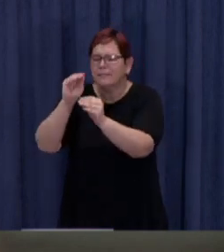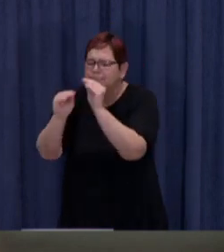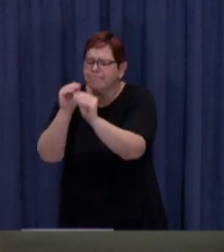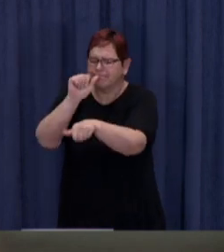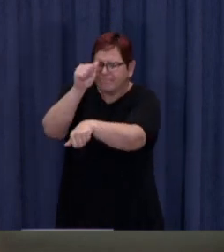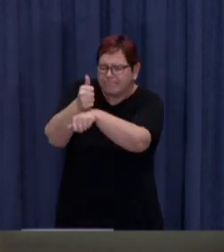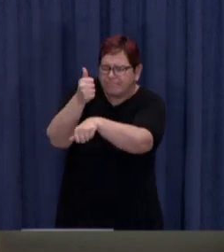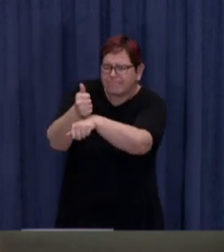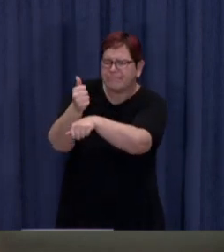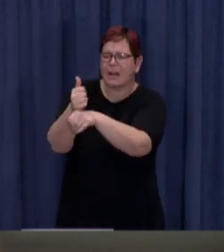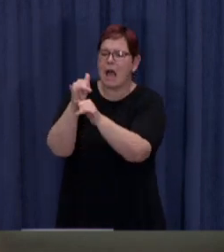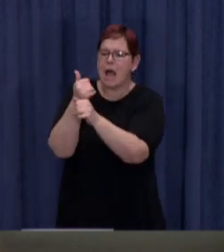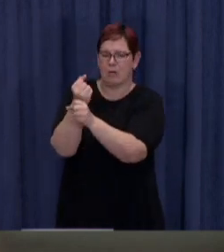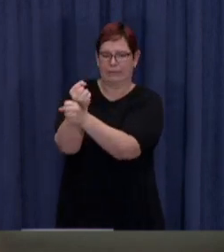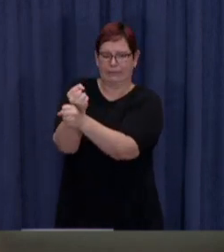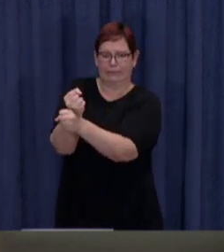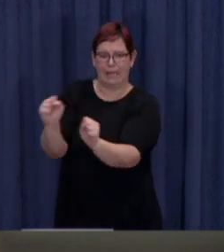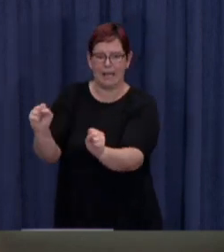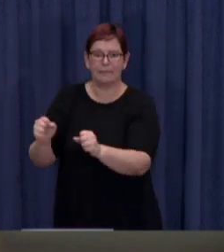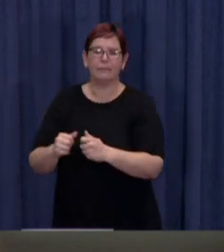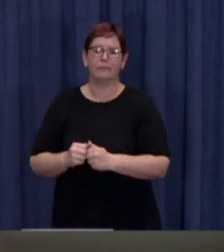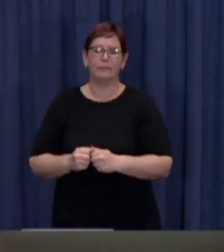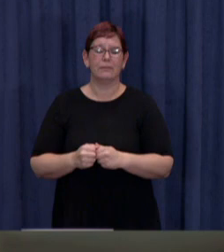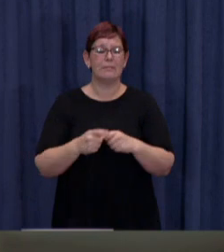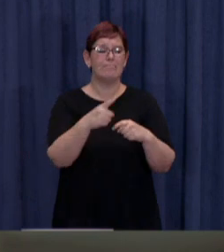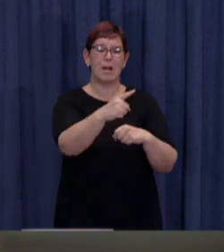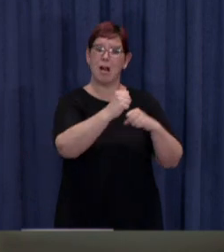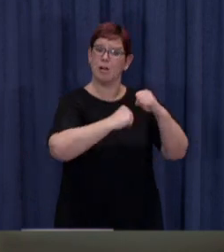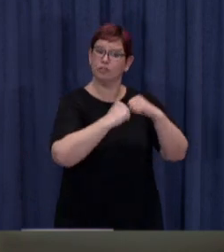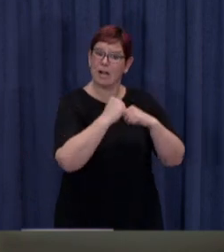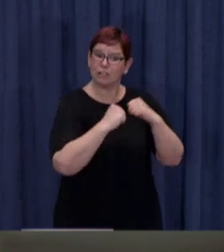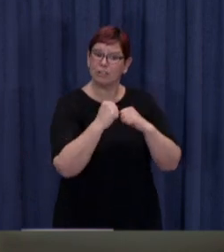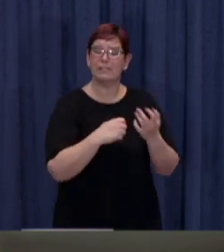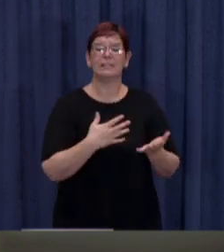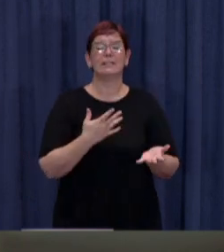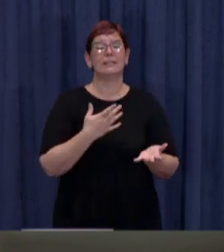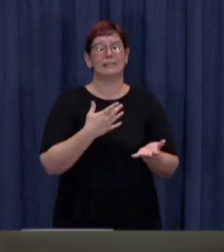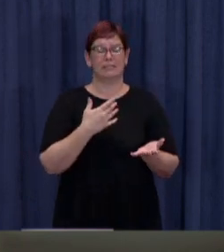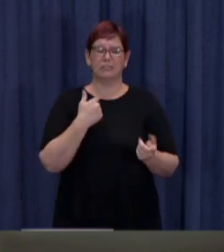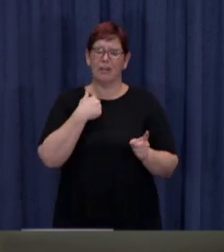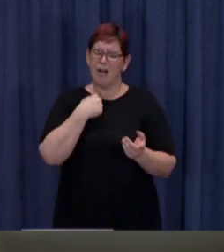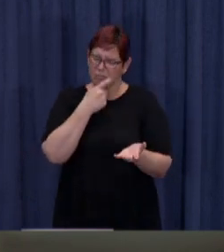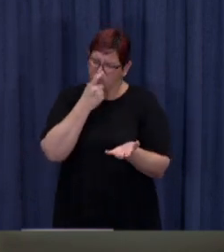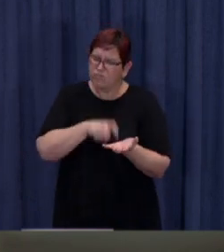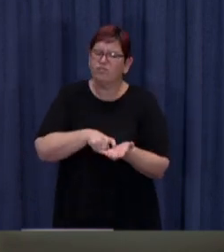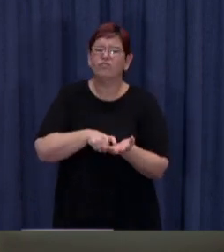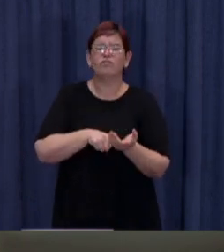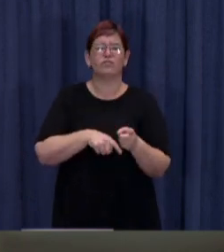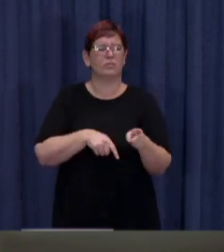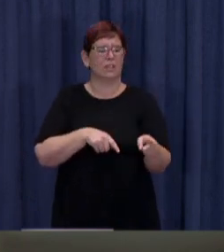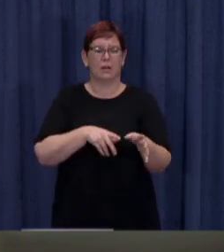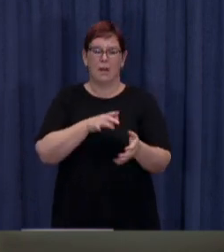industry they acknowledged that some of the work that gets done on their sites it is impossible to do without people being as they described it